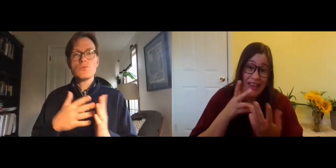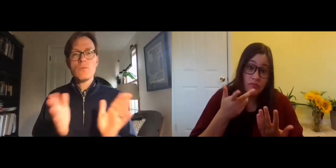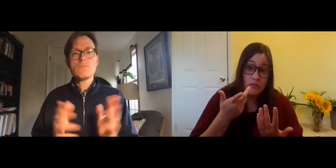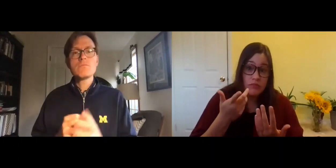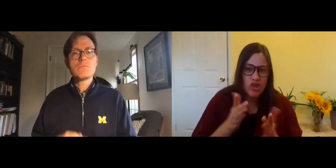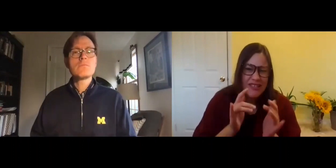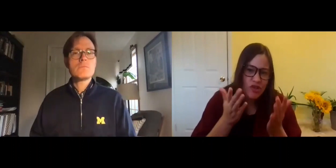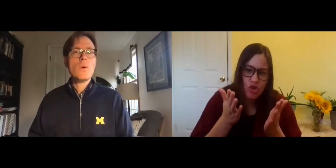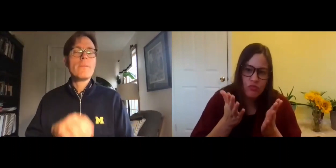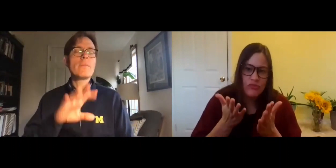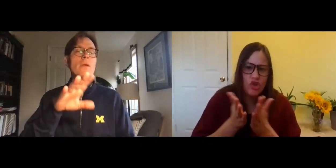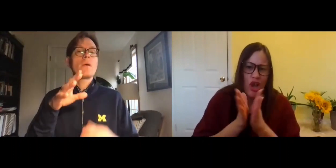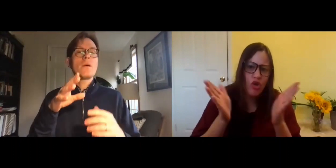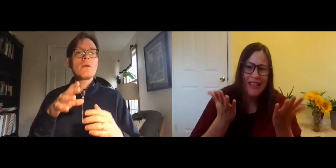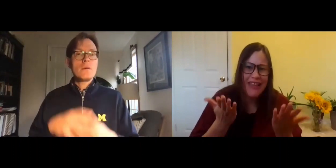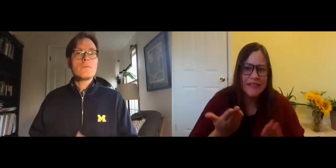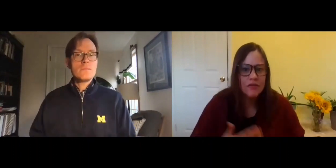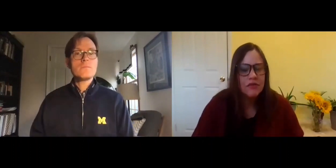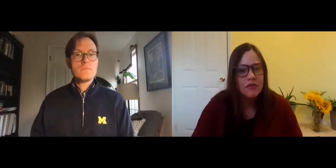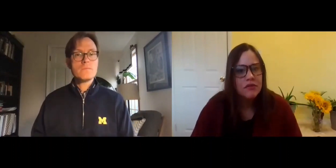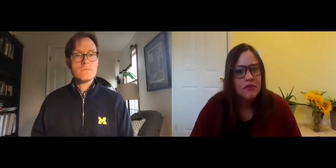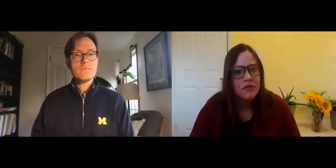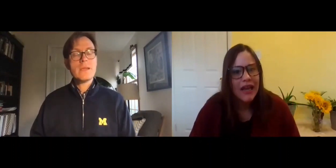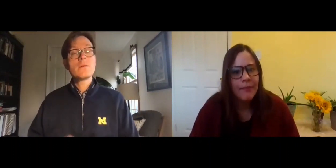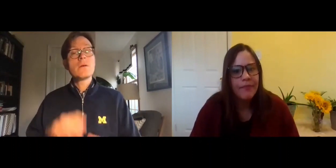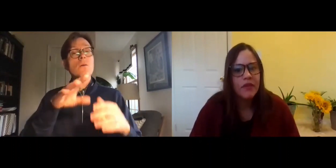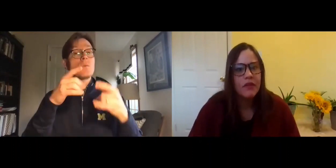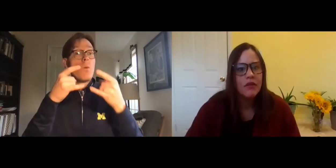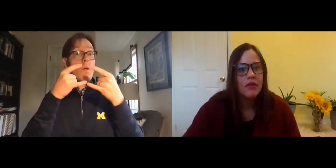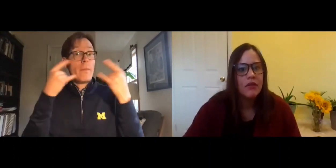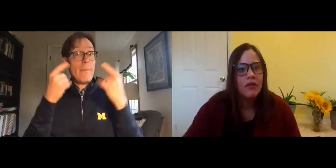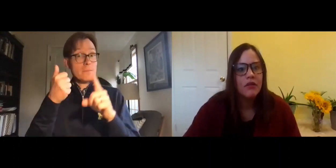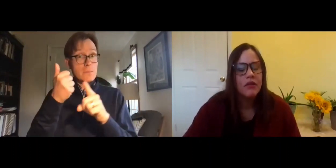Annie Urasky: Well, I mean just in general.